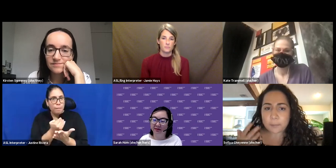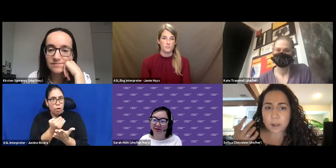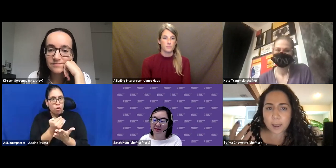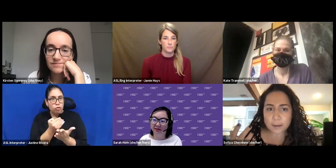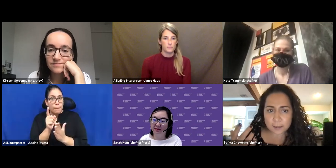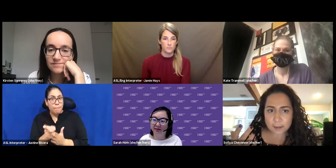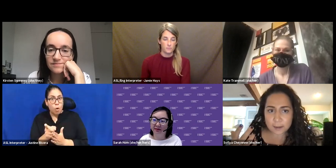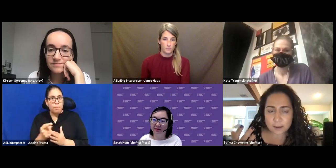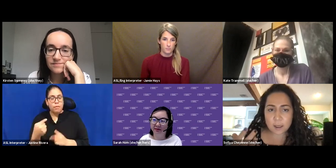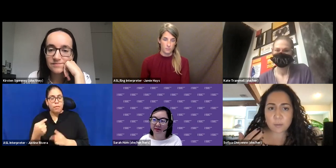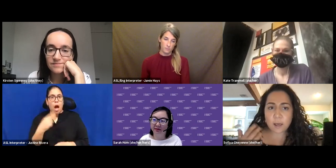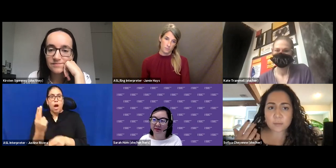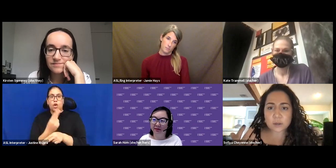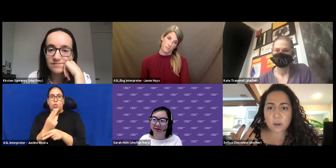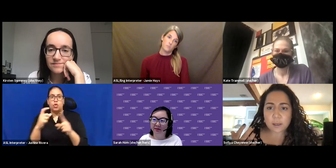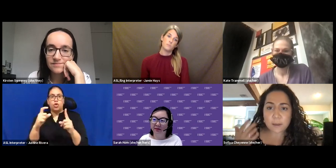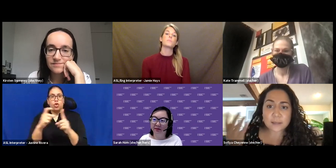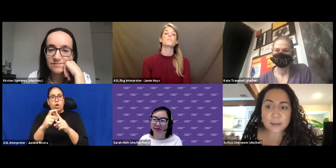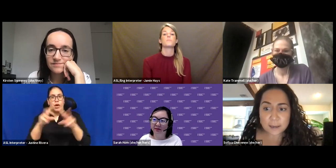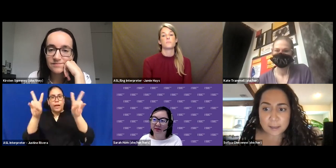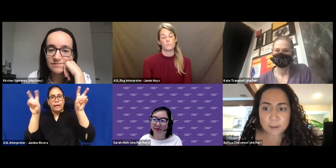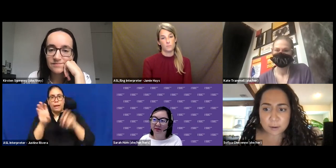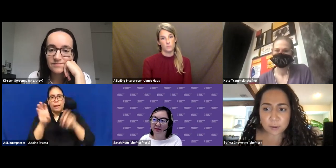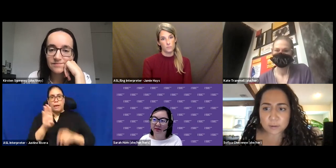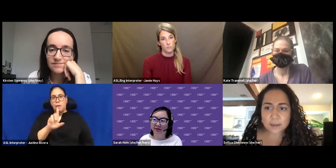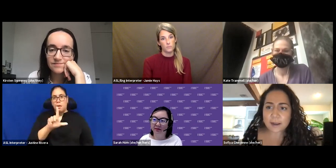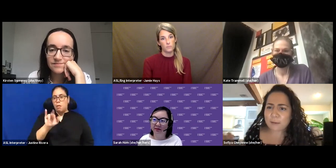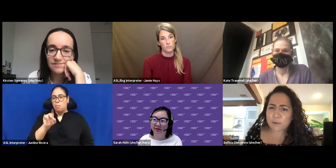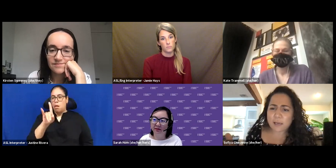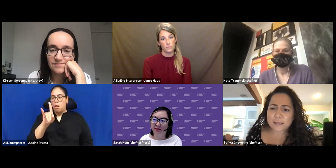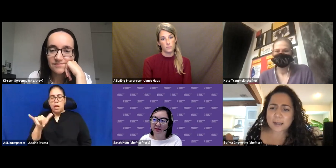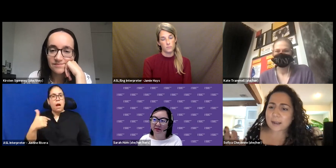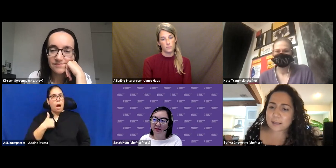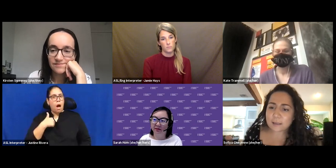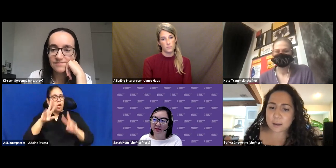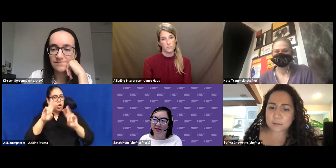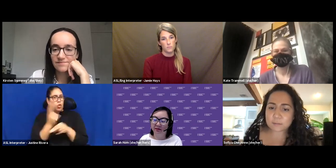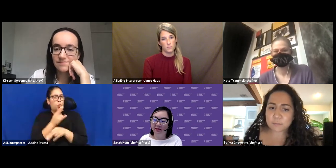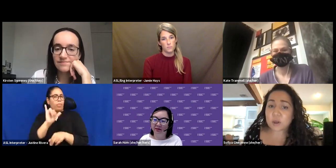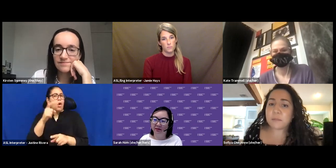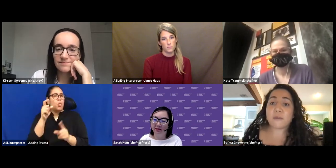"blindly" when I was talking about sending an email to Kirsten, and I realized that I think that that could have been